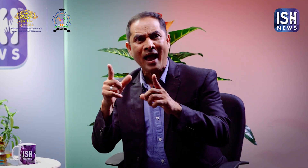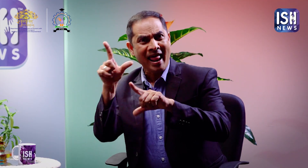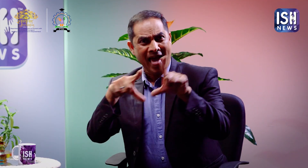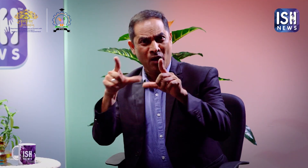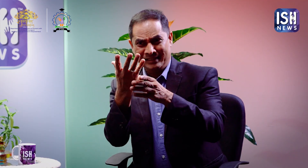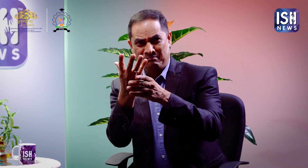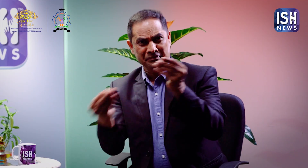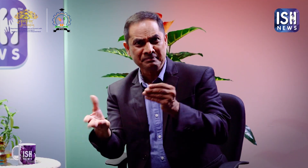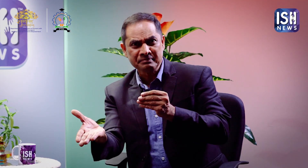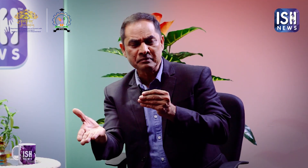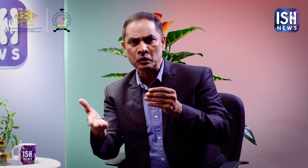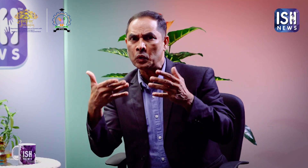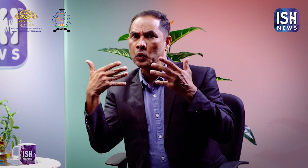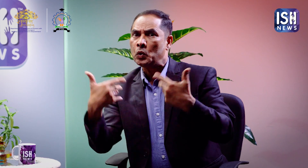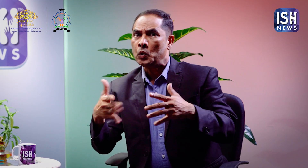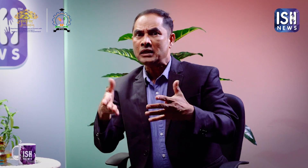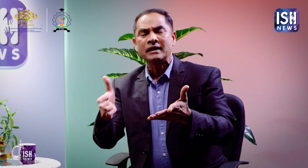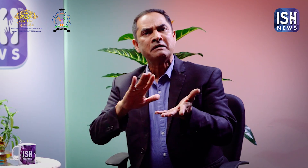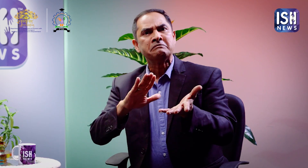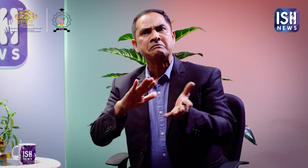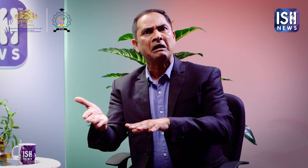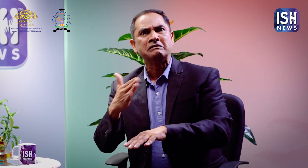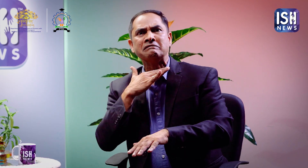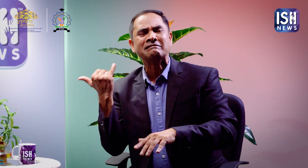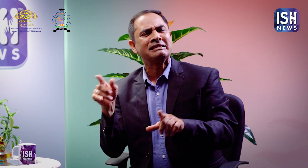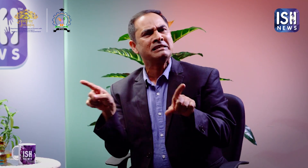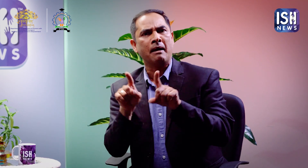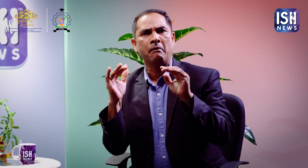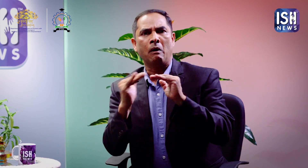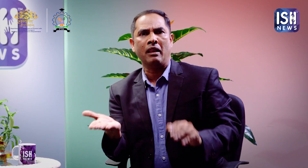This issue is akin to a death sentence for their future.